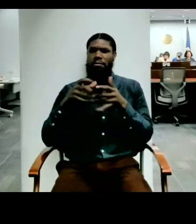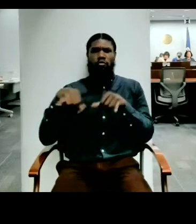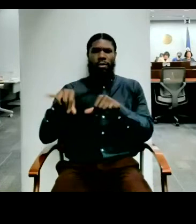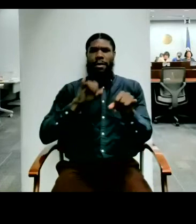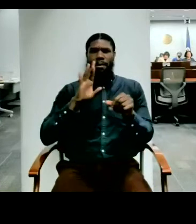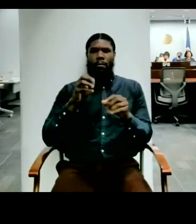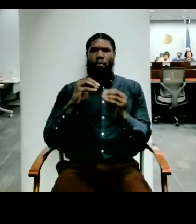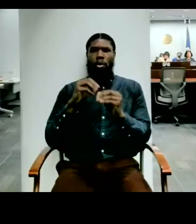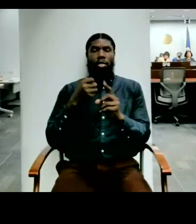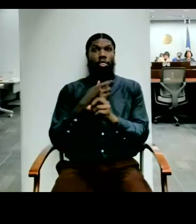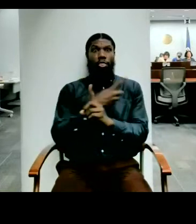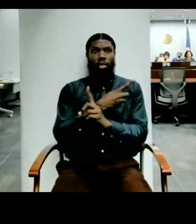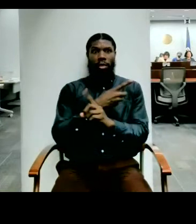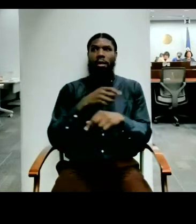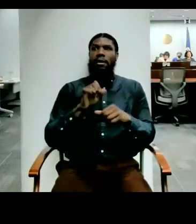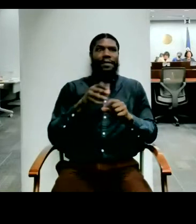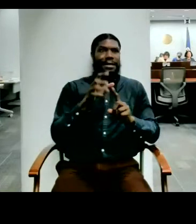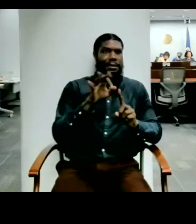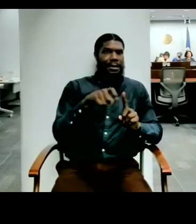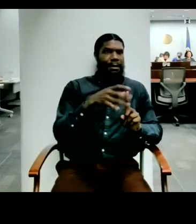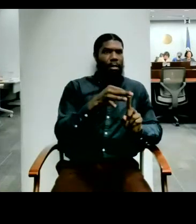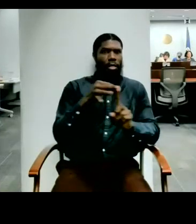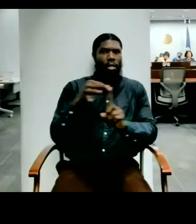Came I had clients getting a hundred requests at one time.